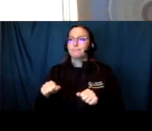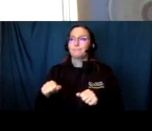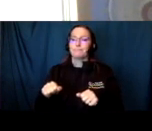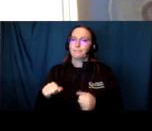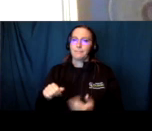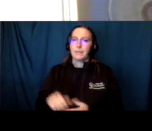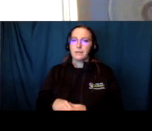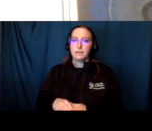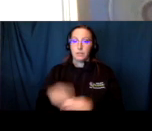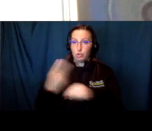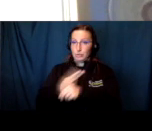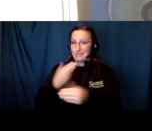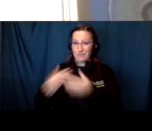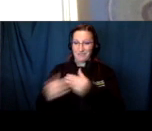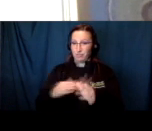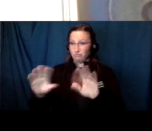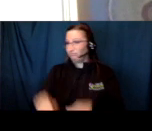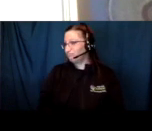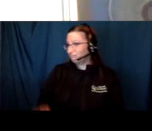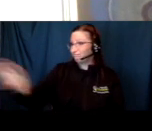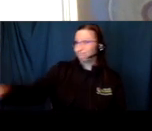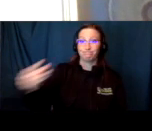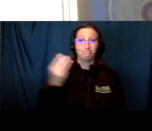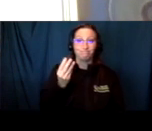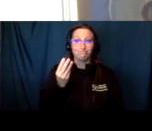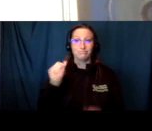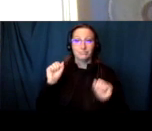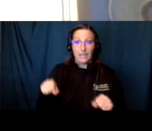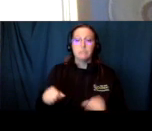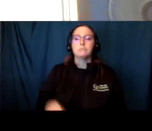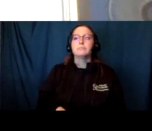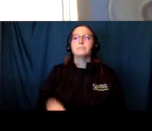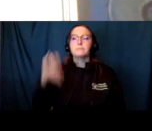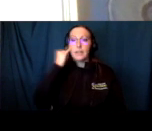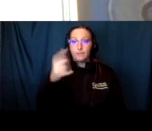materials that are in the child's house, if you have a good understanding of how